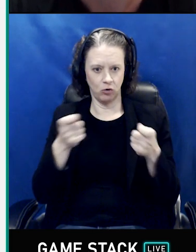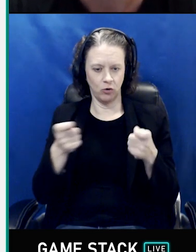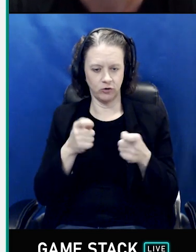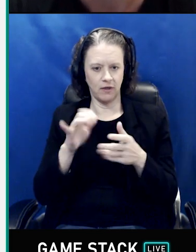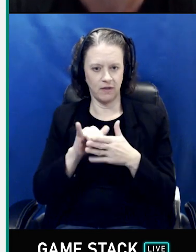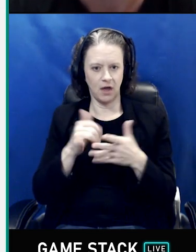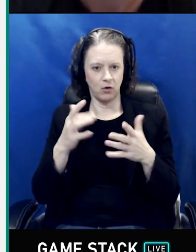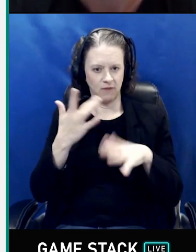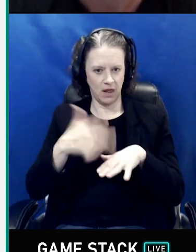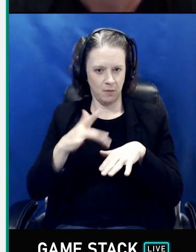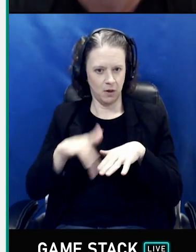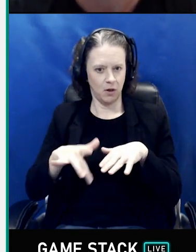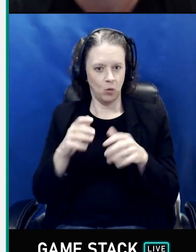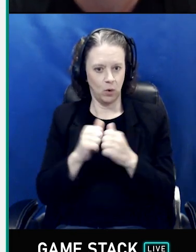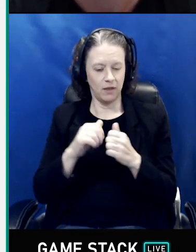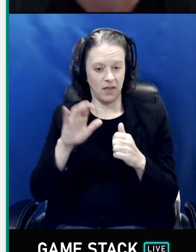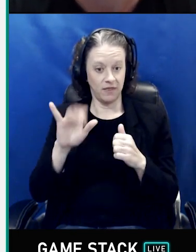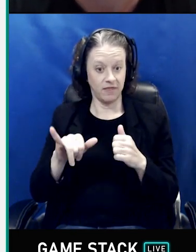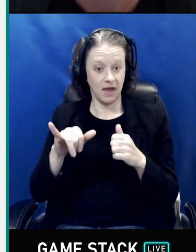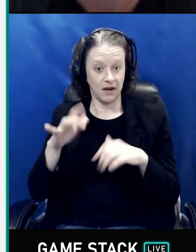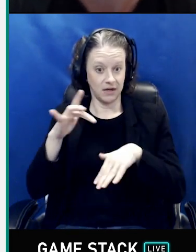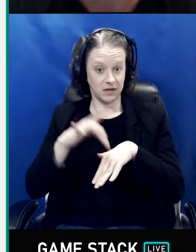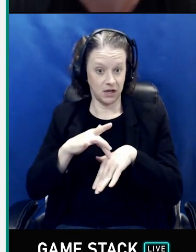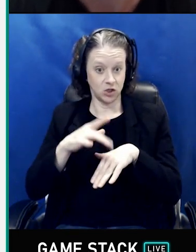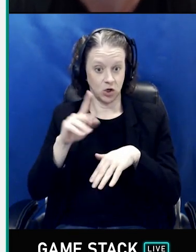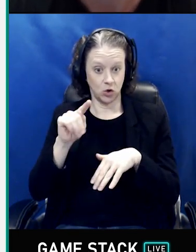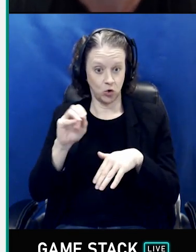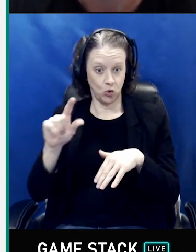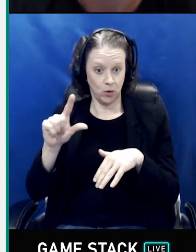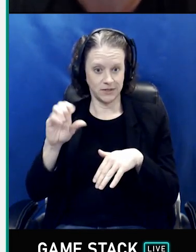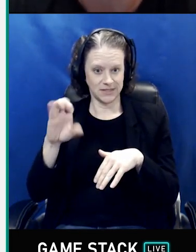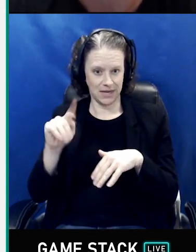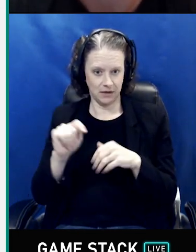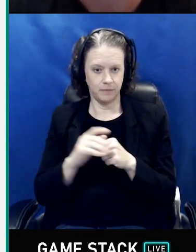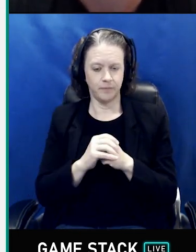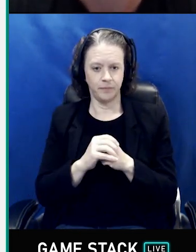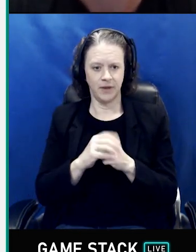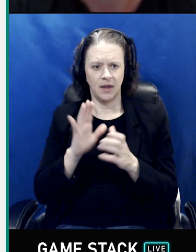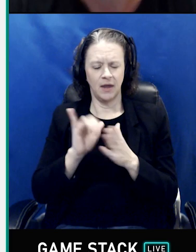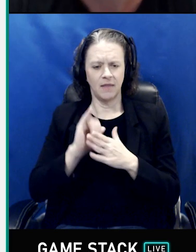toolset. This enables customization of the controls based on what feels best.